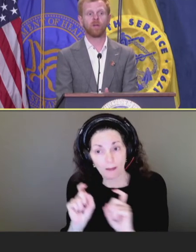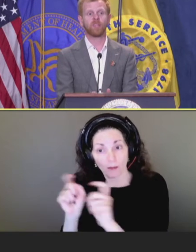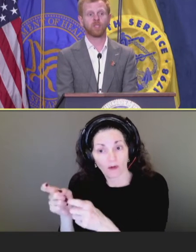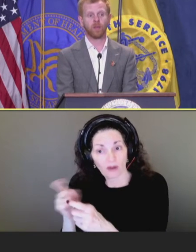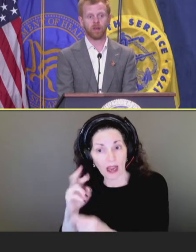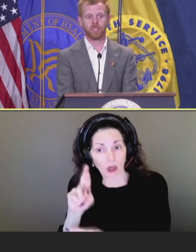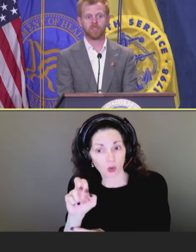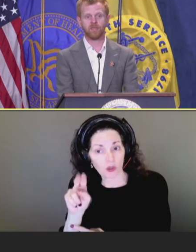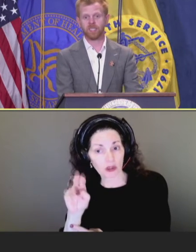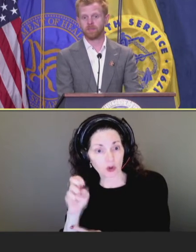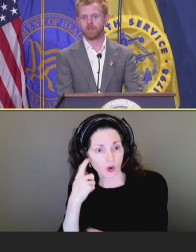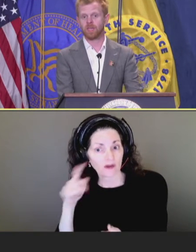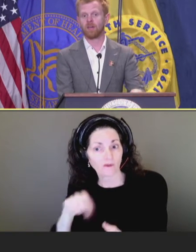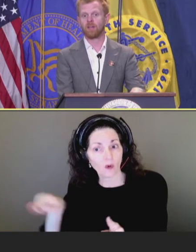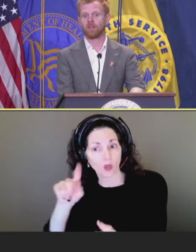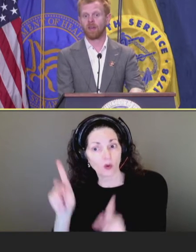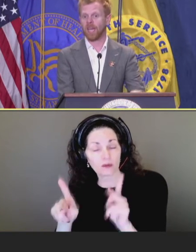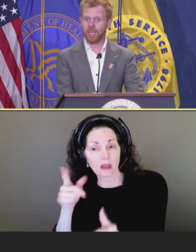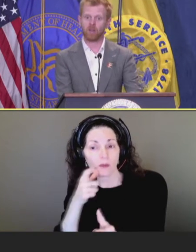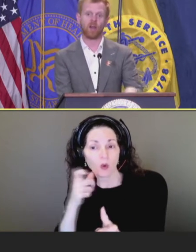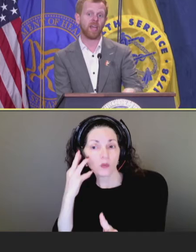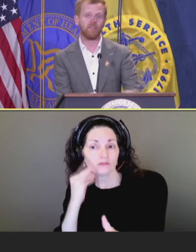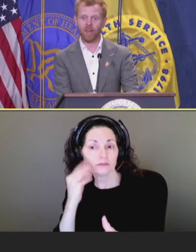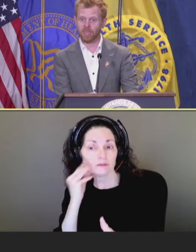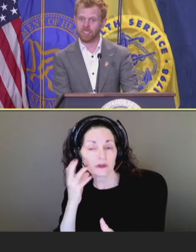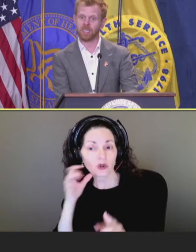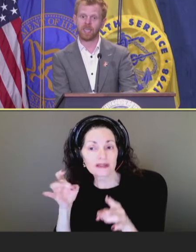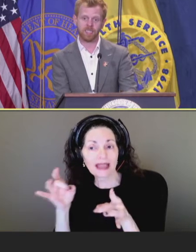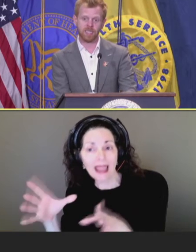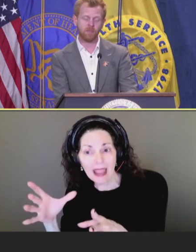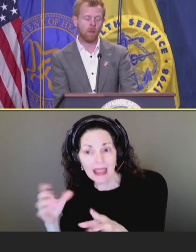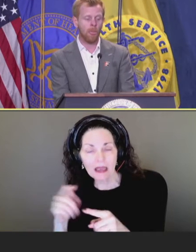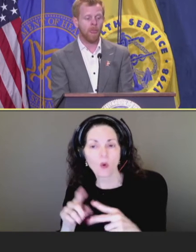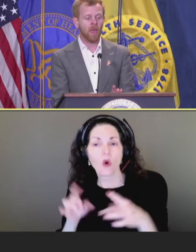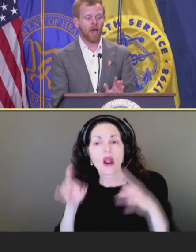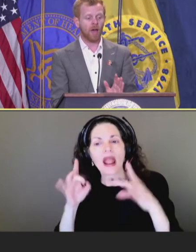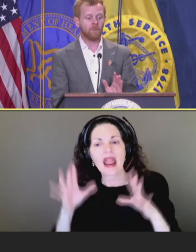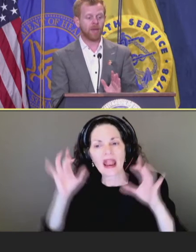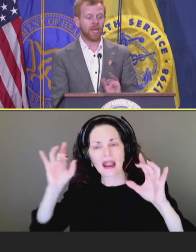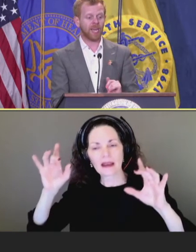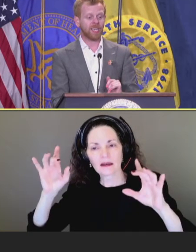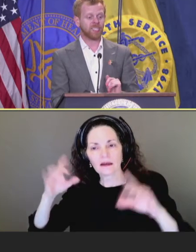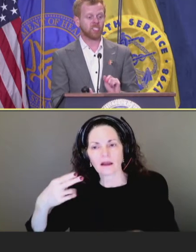have experienced victims of hate or hate violence against them. And so,